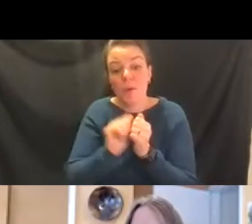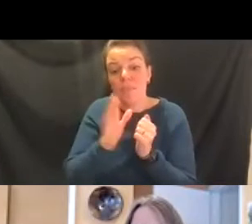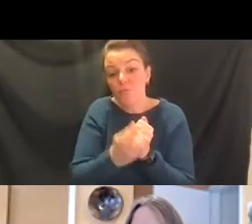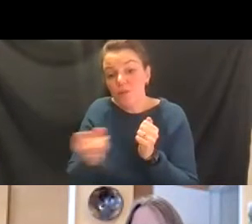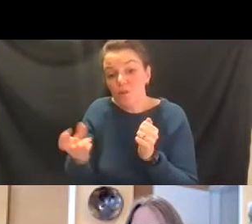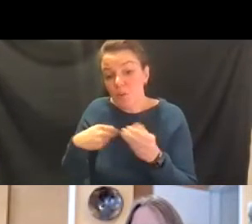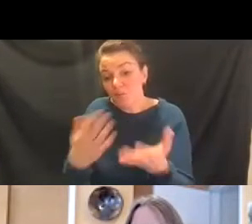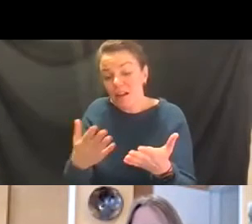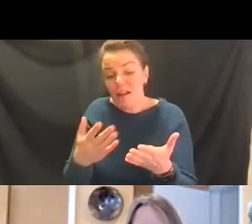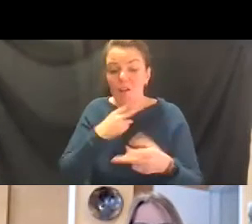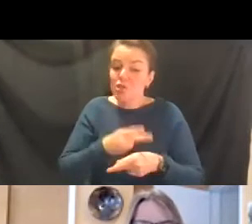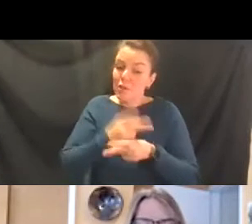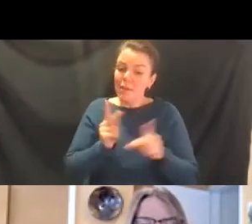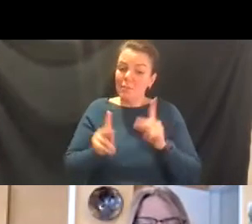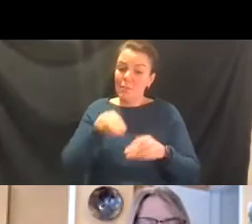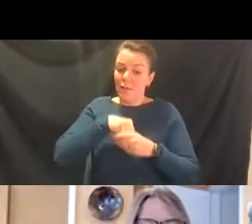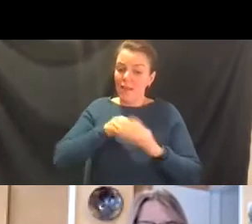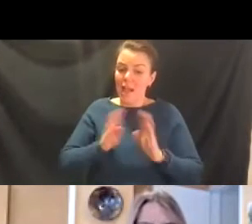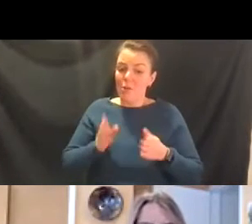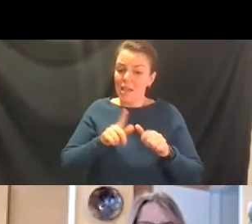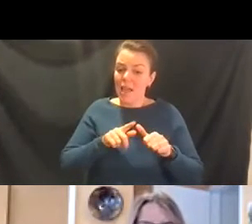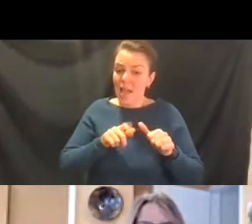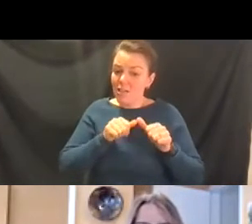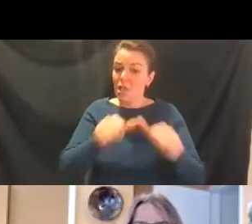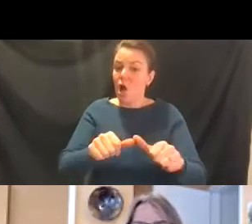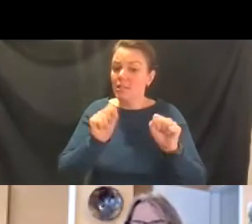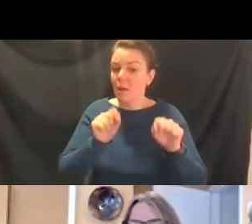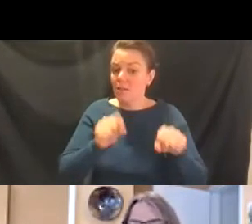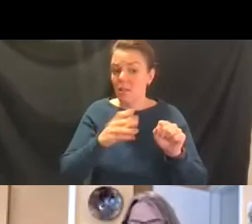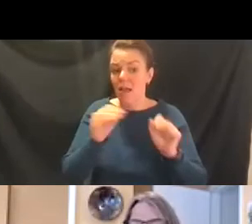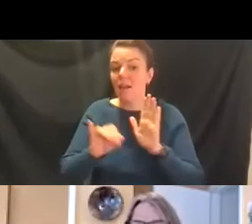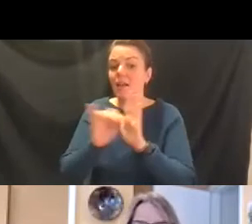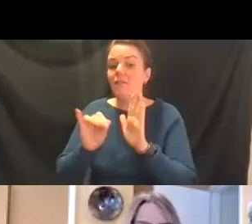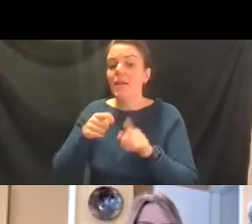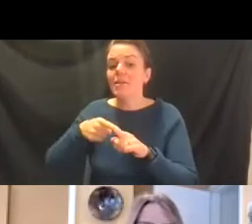house as long as we can and try and identify specialty care with a thorough assessment.